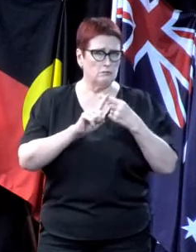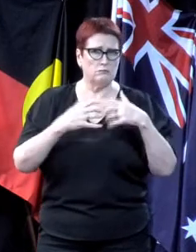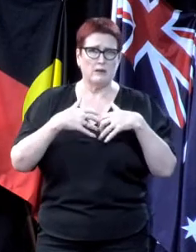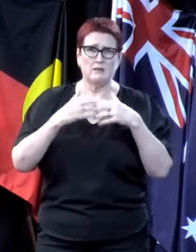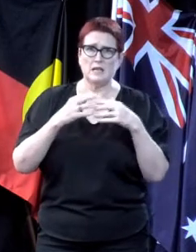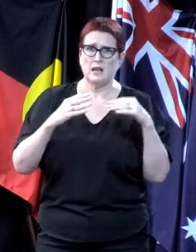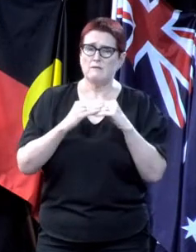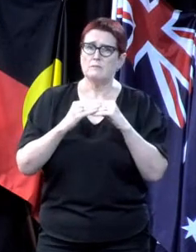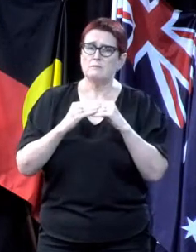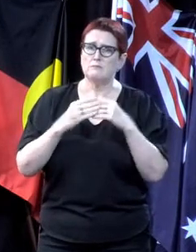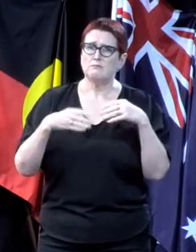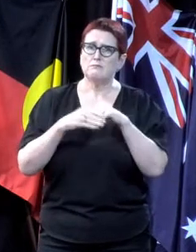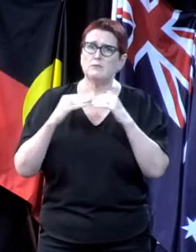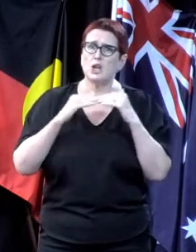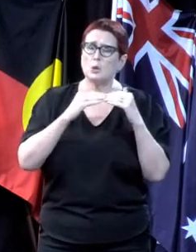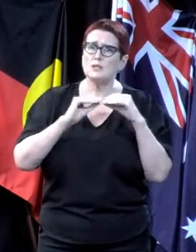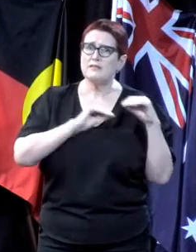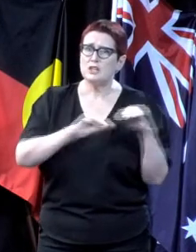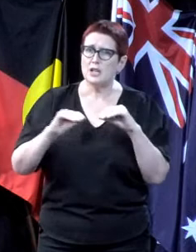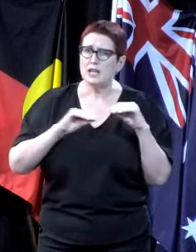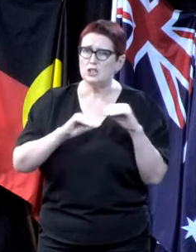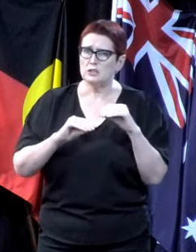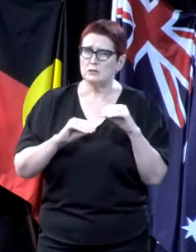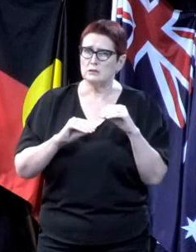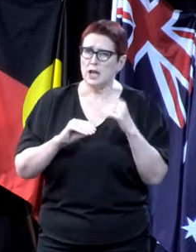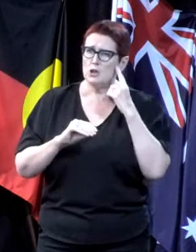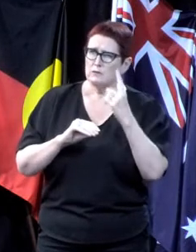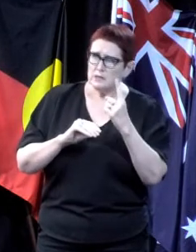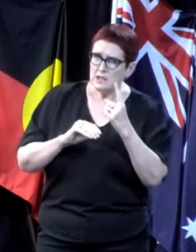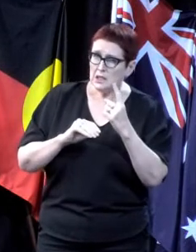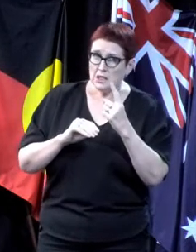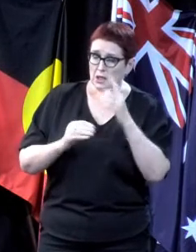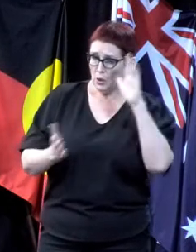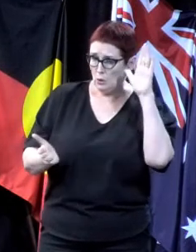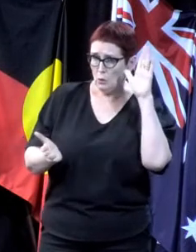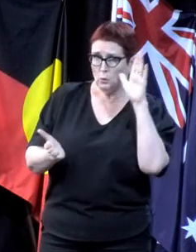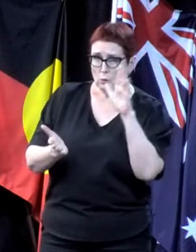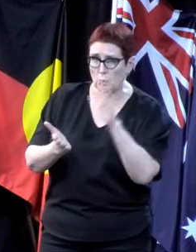been heading into negative pathways? Are you able to speak to that? Yes. I certainly think that